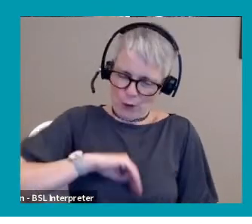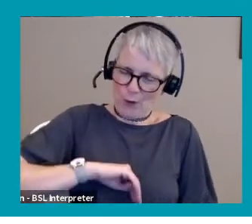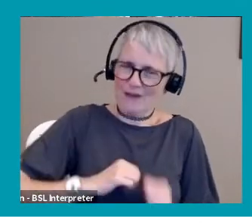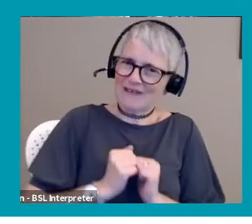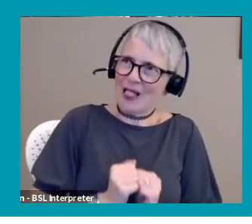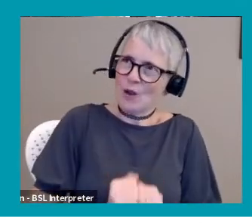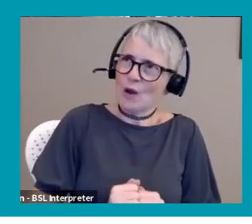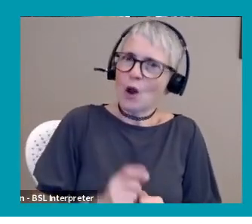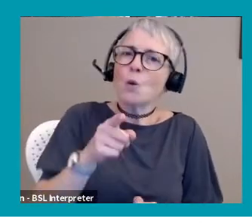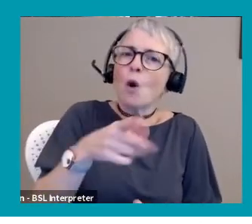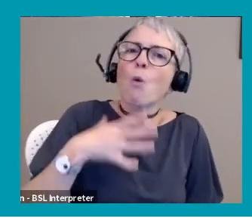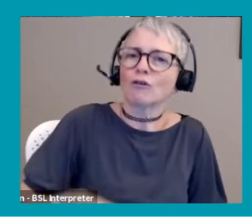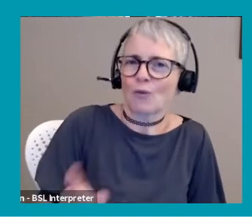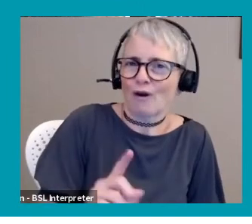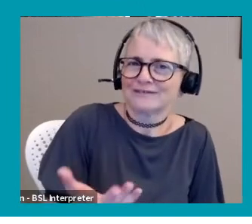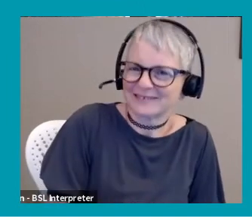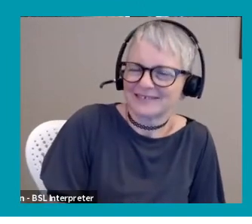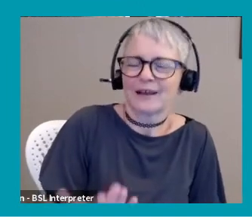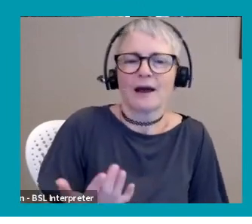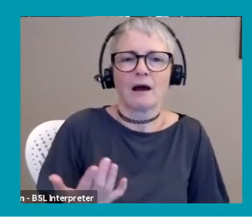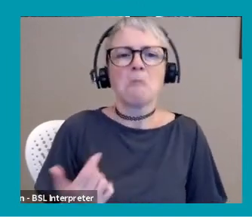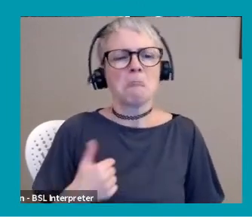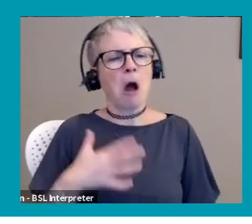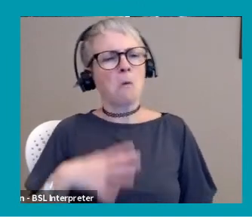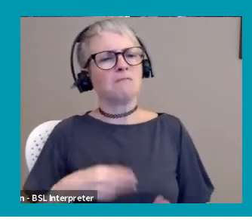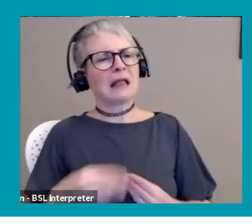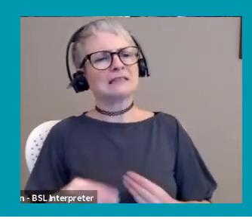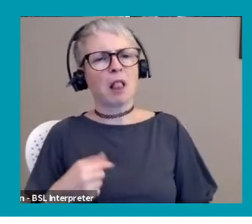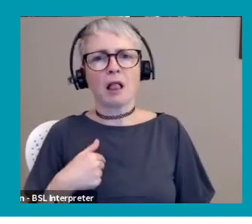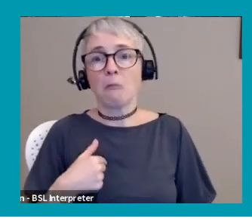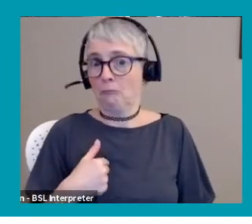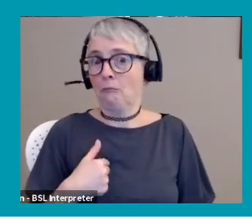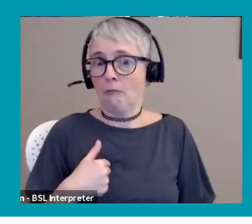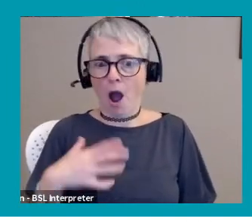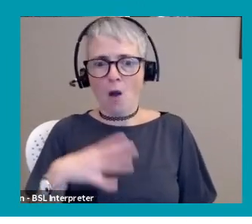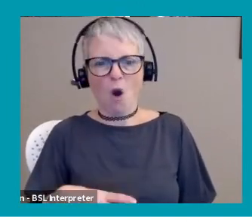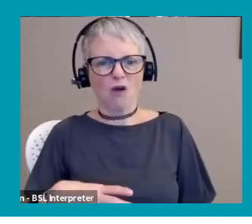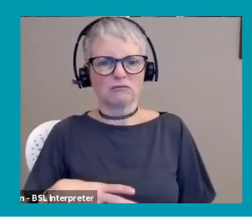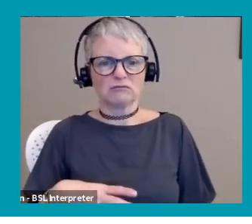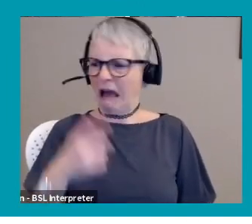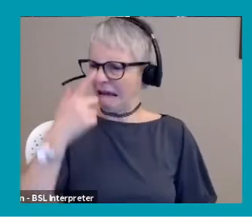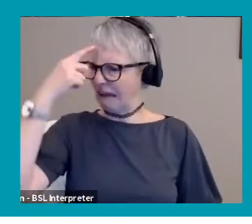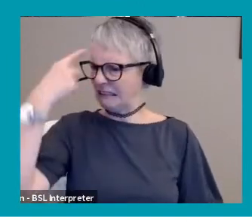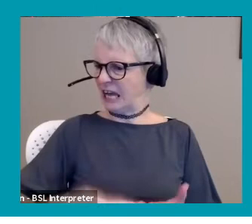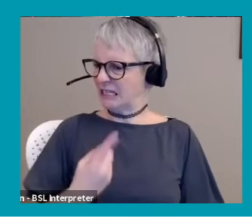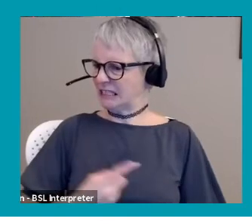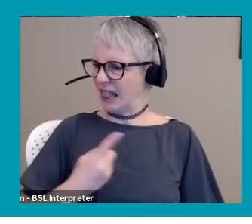So maybe having that flexibility and that freedom appeals to you. Maybe you want to think about freelancing?